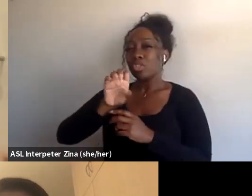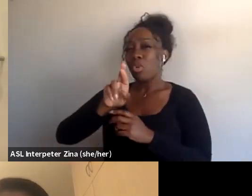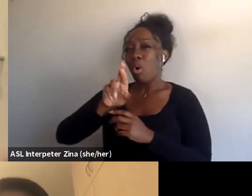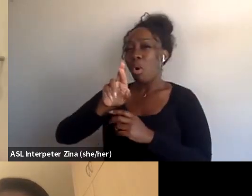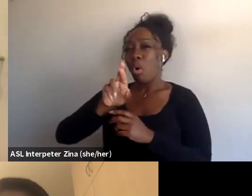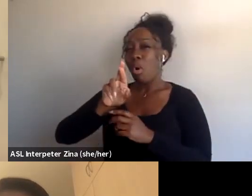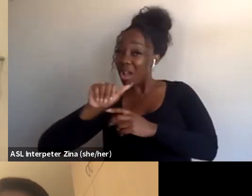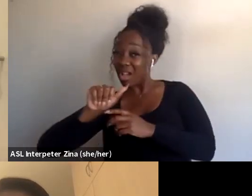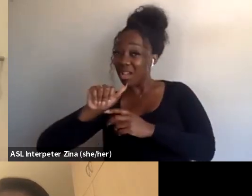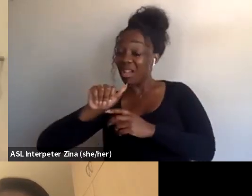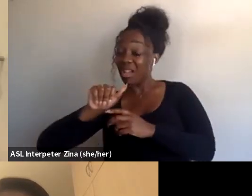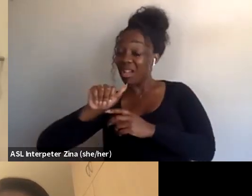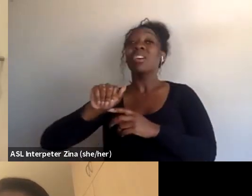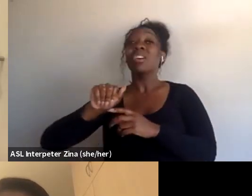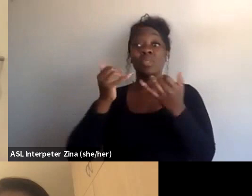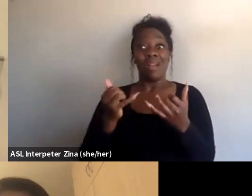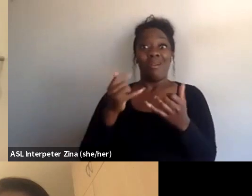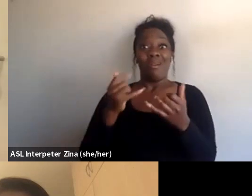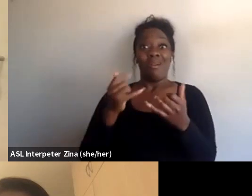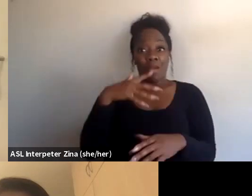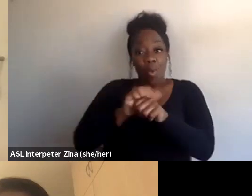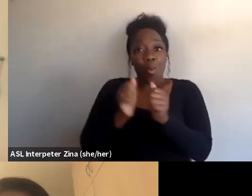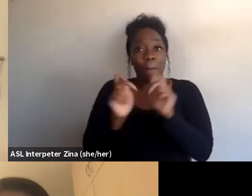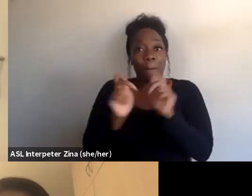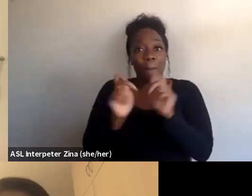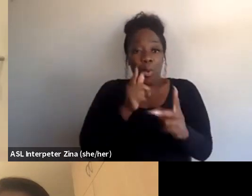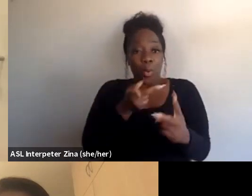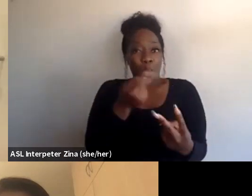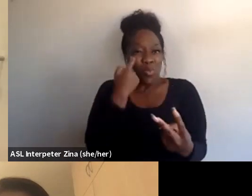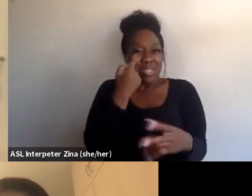So this for me when I engaged or went into that production